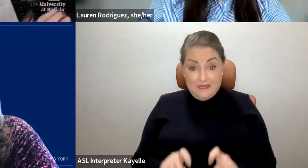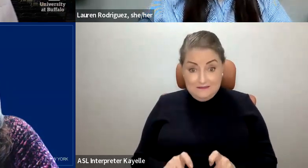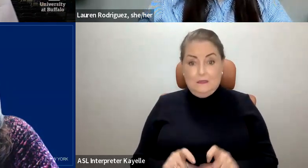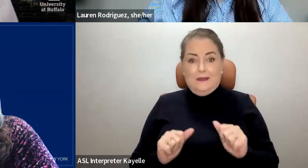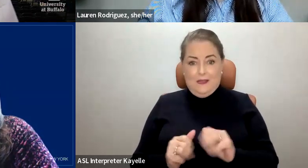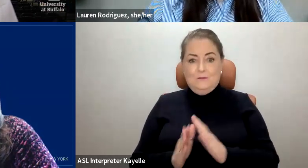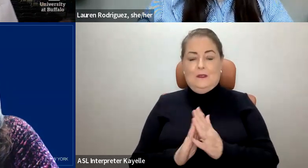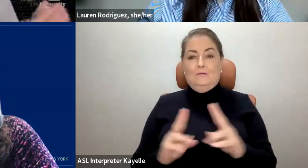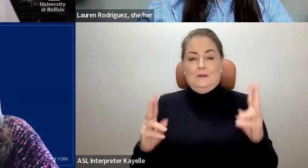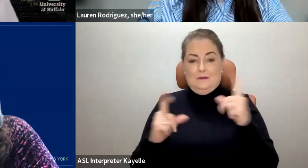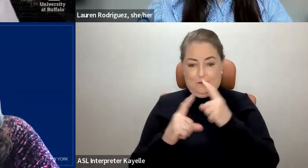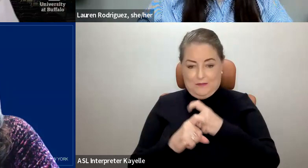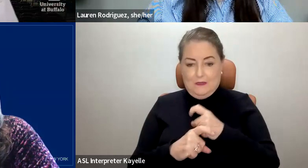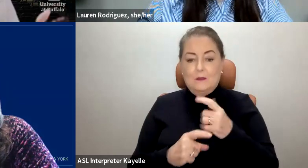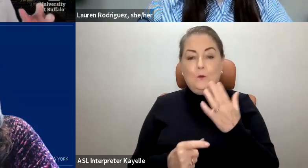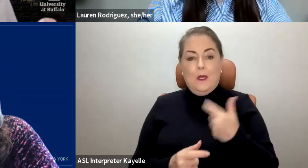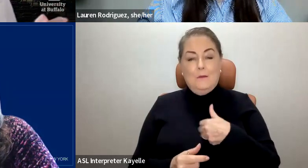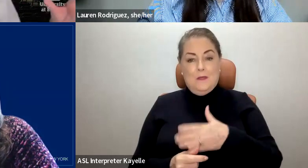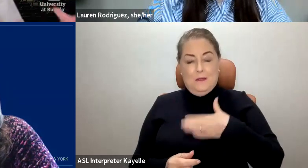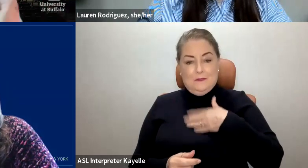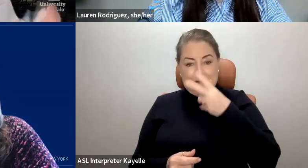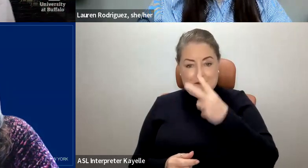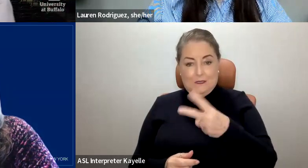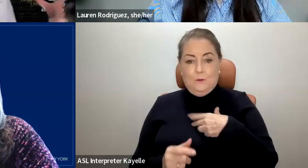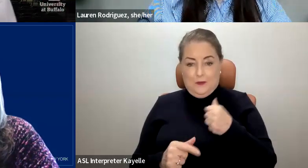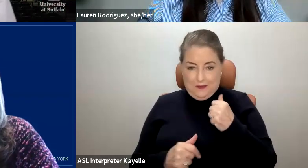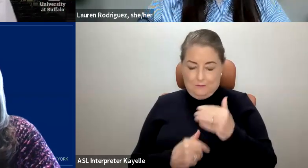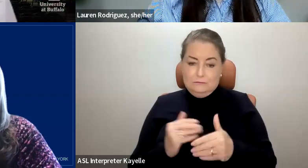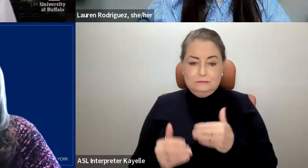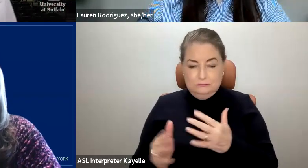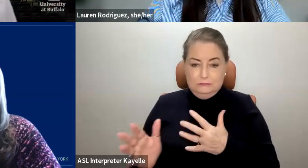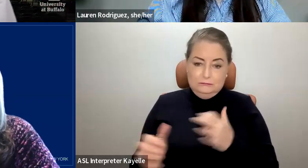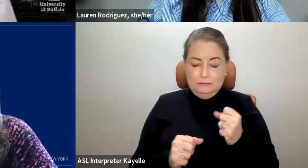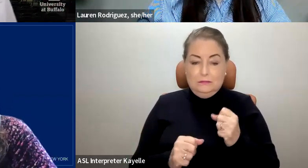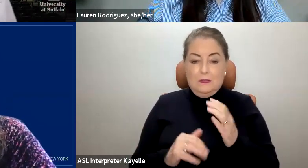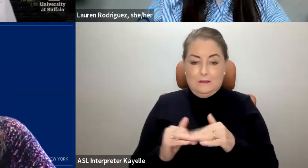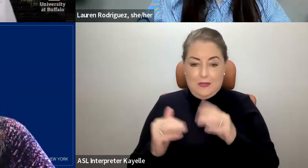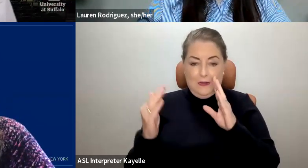which is why I am happy to see that we're going to be able to move through this quicker than expected because we can rely on